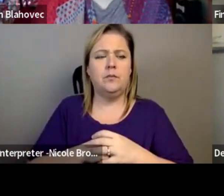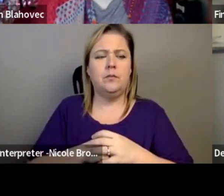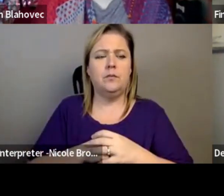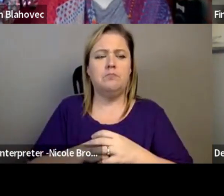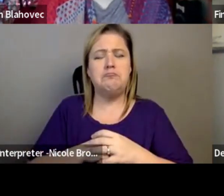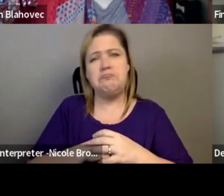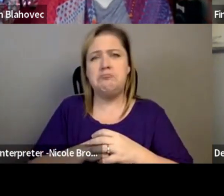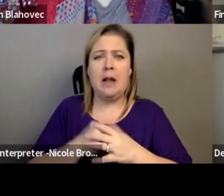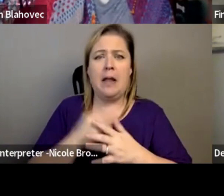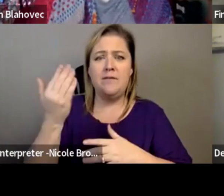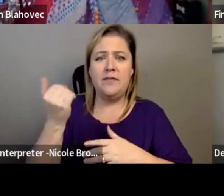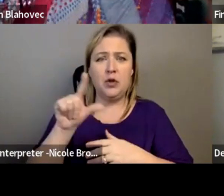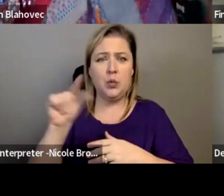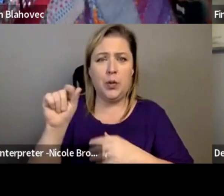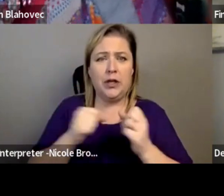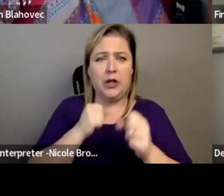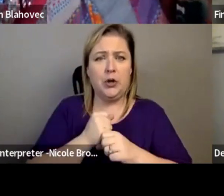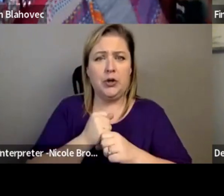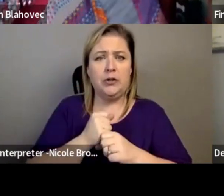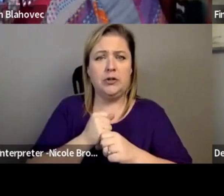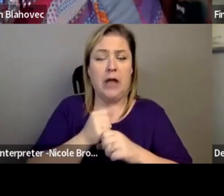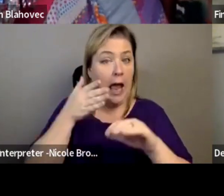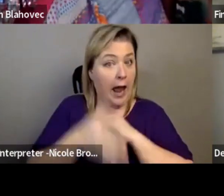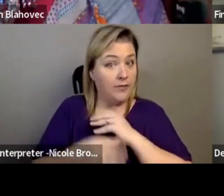years after the war, women got